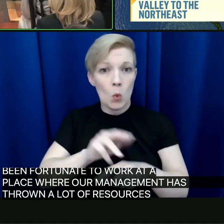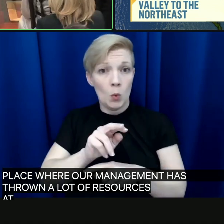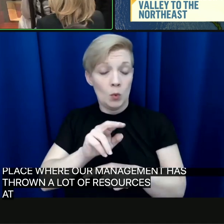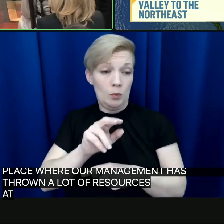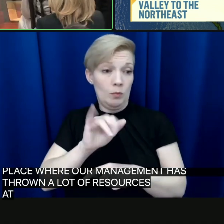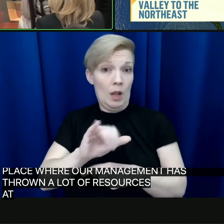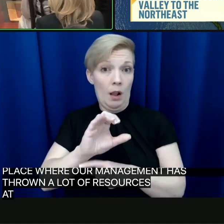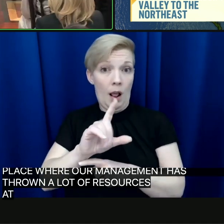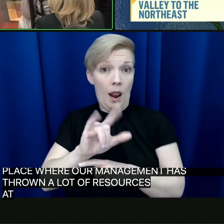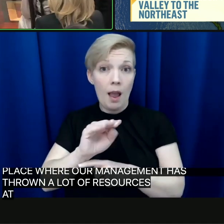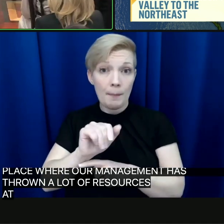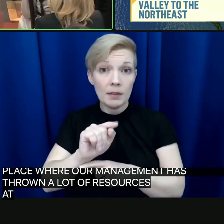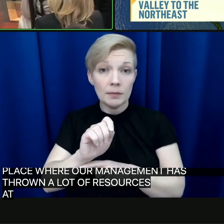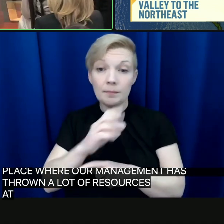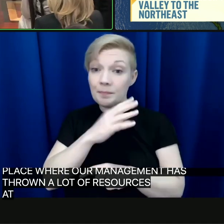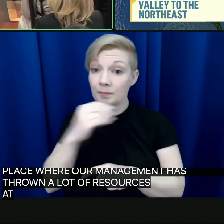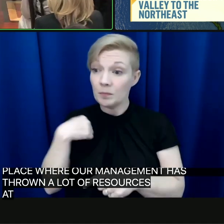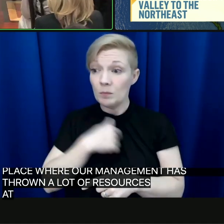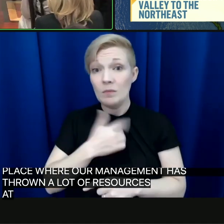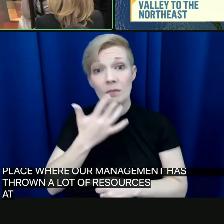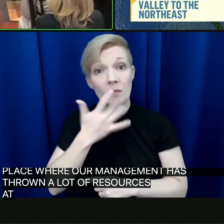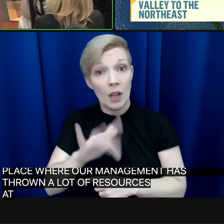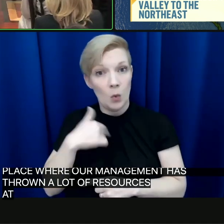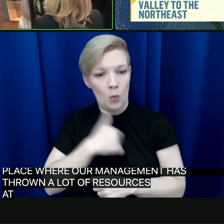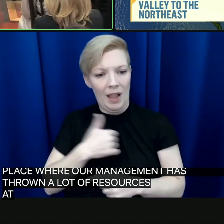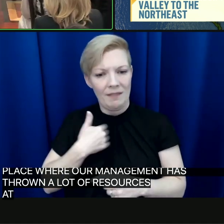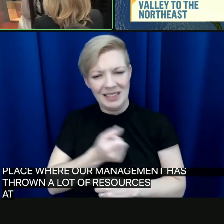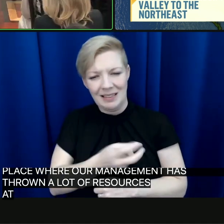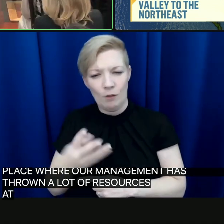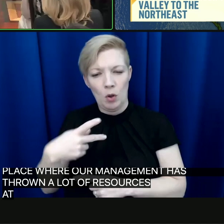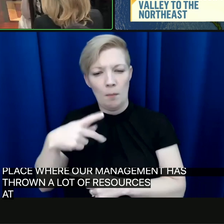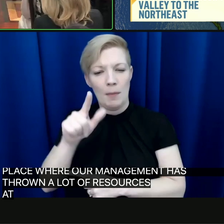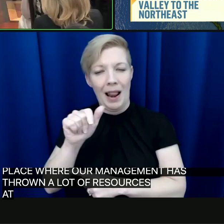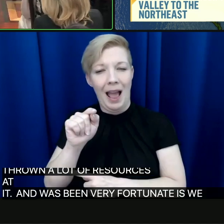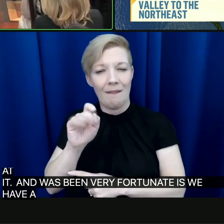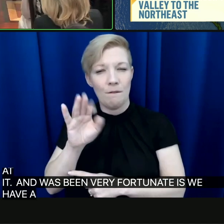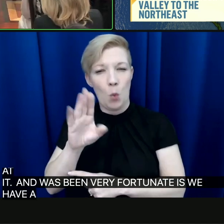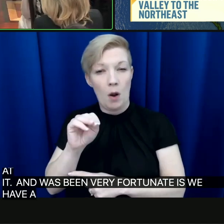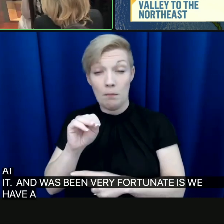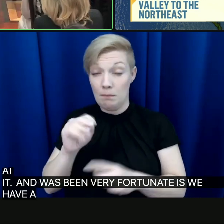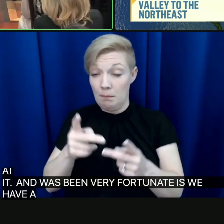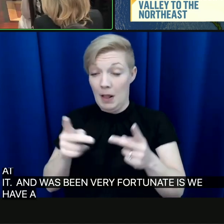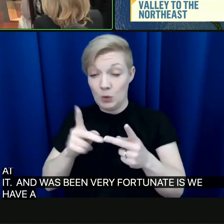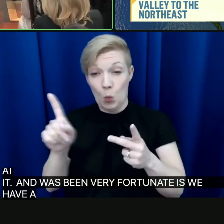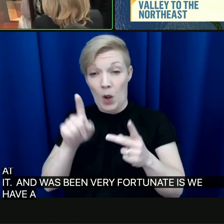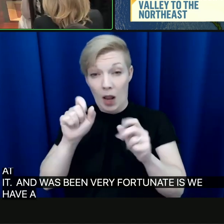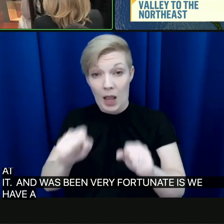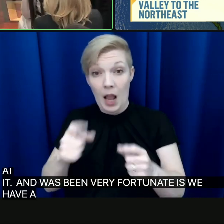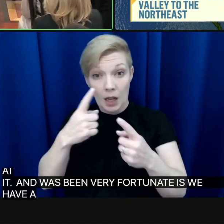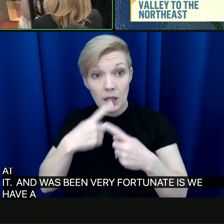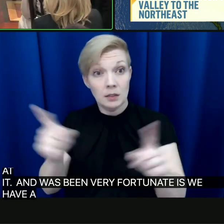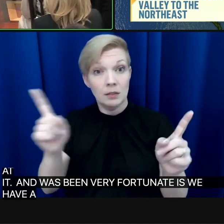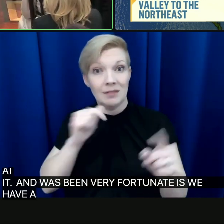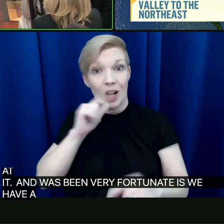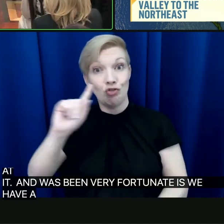is that we have a number of platforms that give us the opportunity to tell these stories. We don't just have the Today Show or NBC